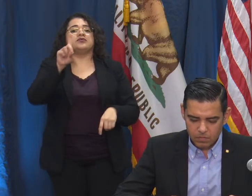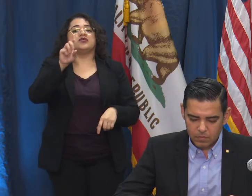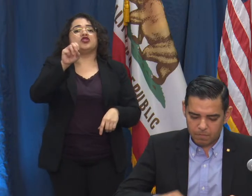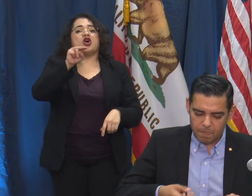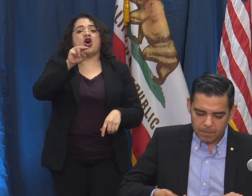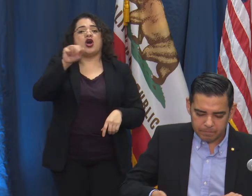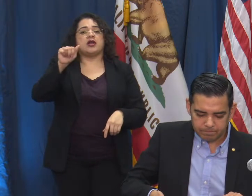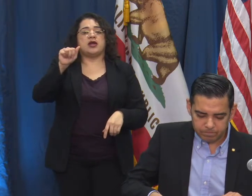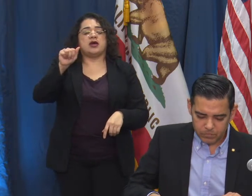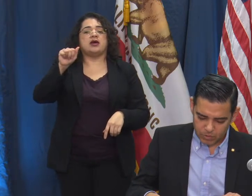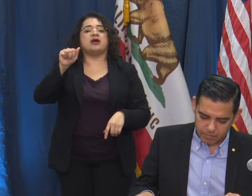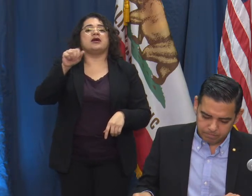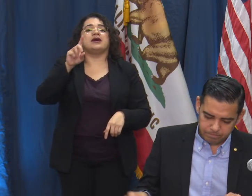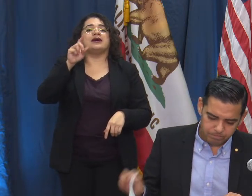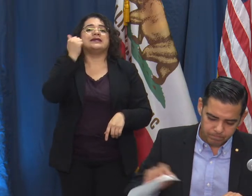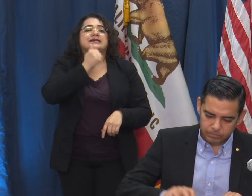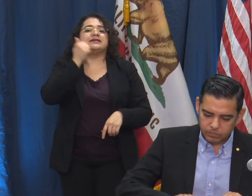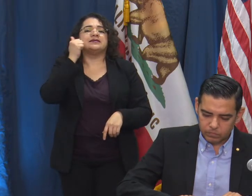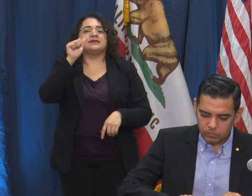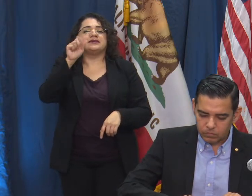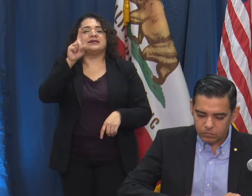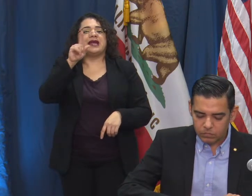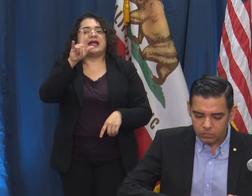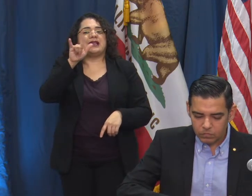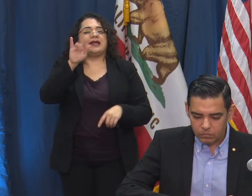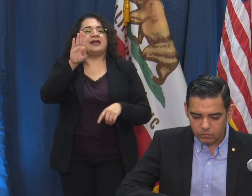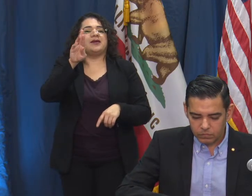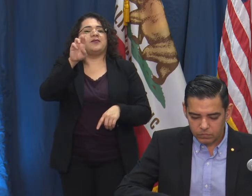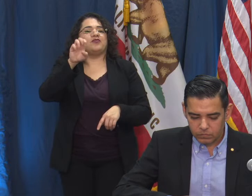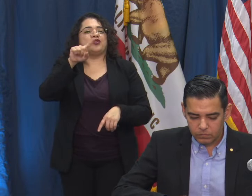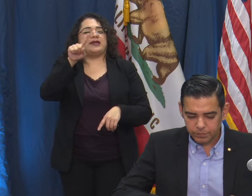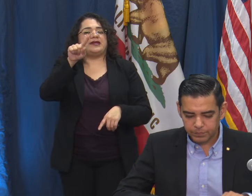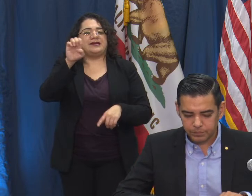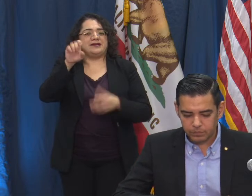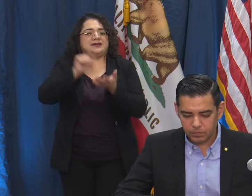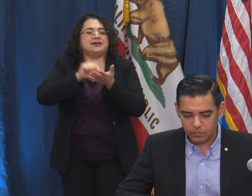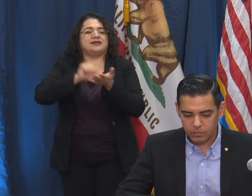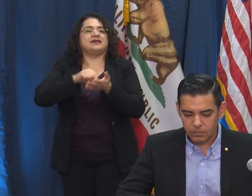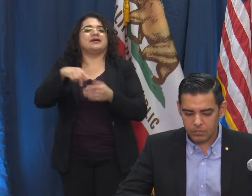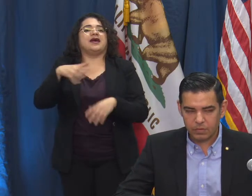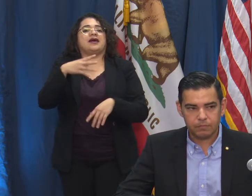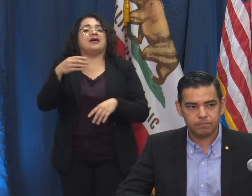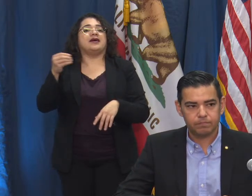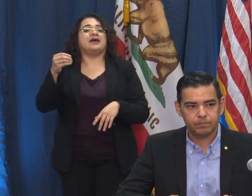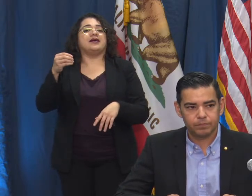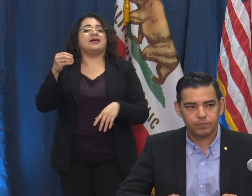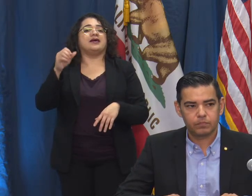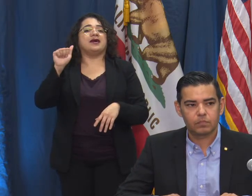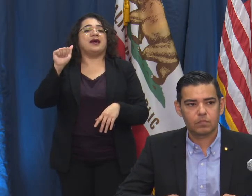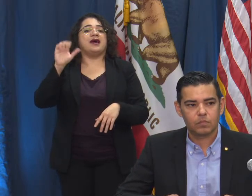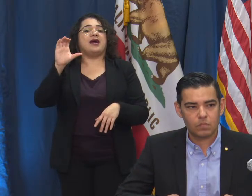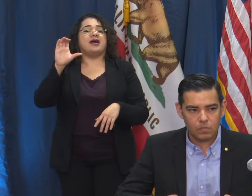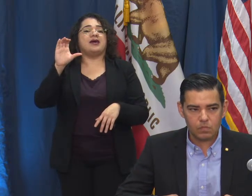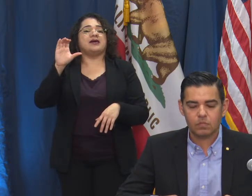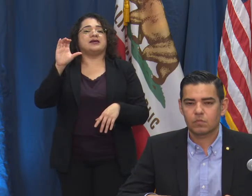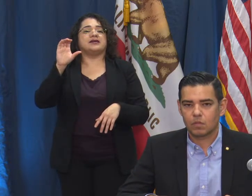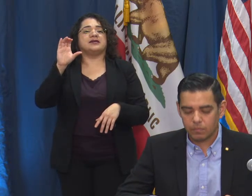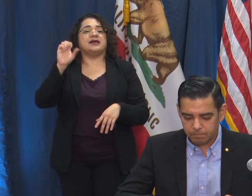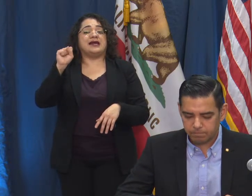SCNG group. In addition, I would state that we also as of today had the 95 scheduled appointments at Cabrillo and Jordan but there's still